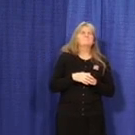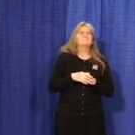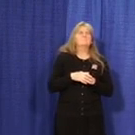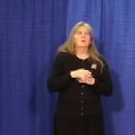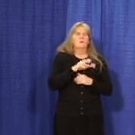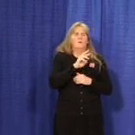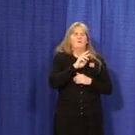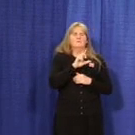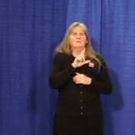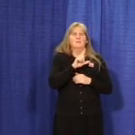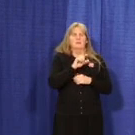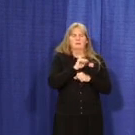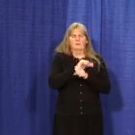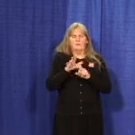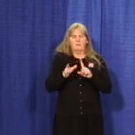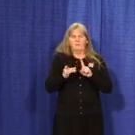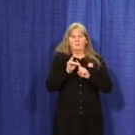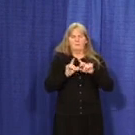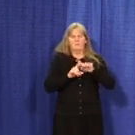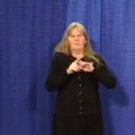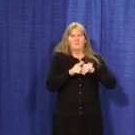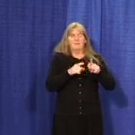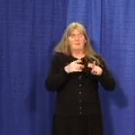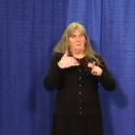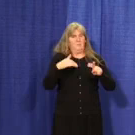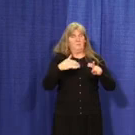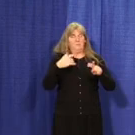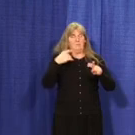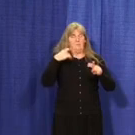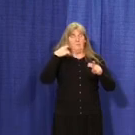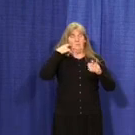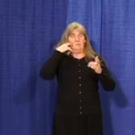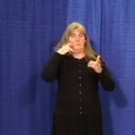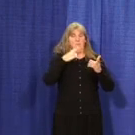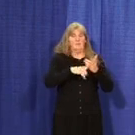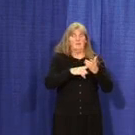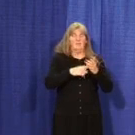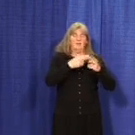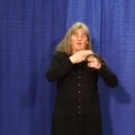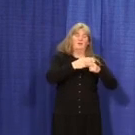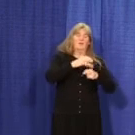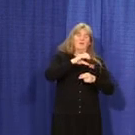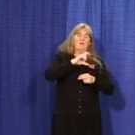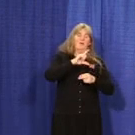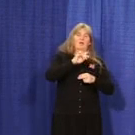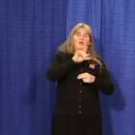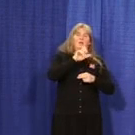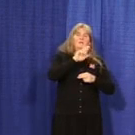another landmark event for us in Yukon, as a first cluster of cases outside Whitehorse.